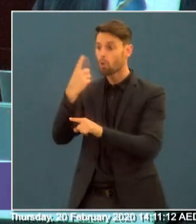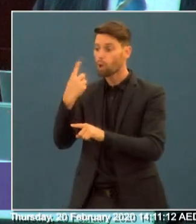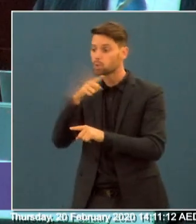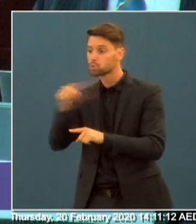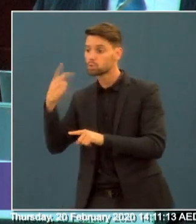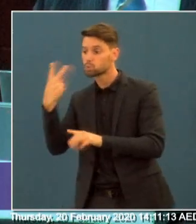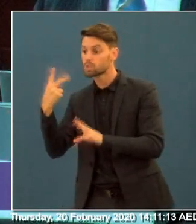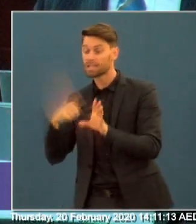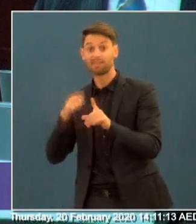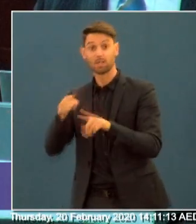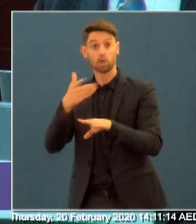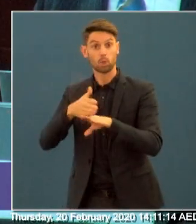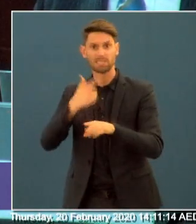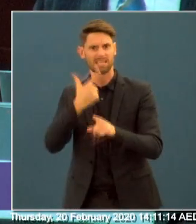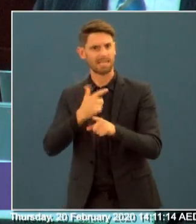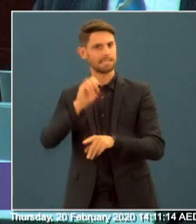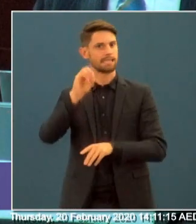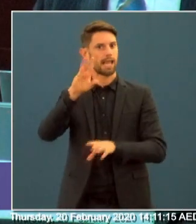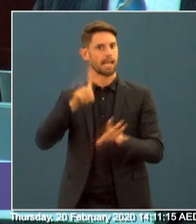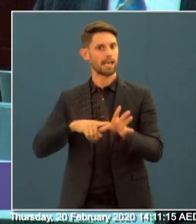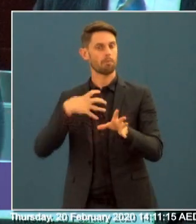And you may not know the answer to this,